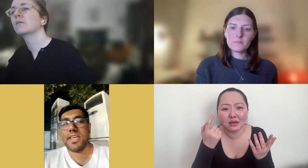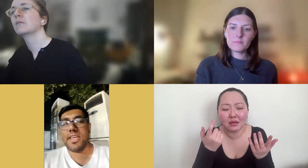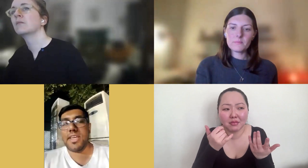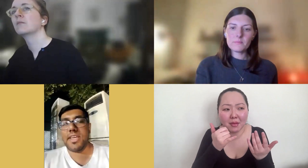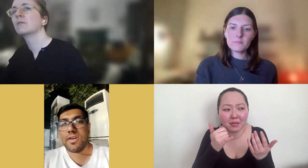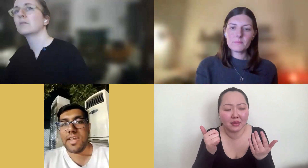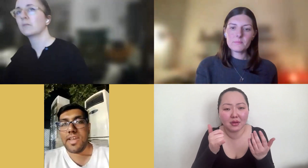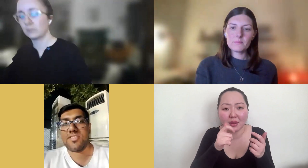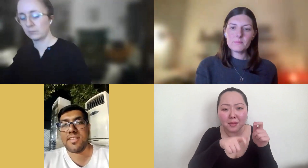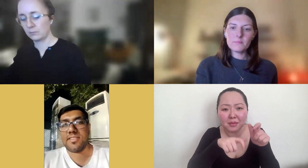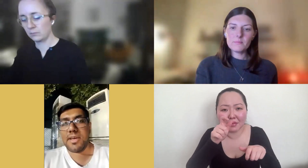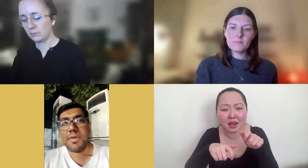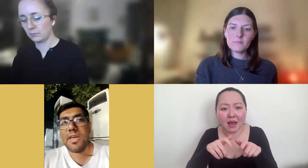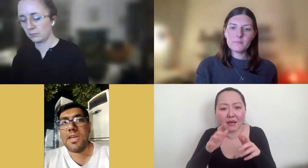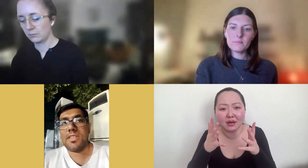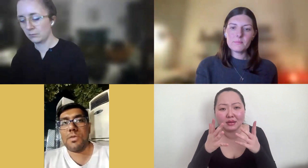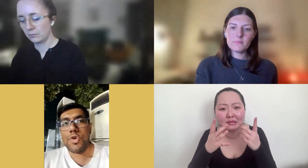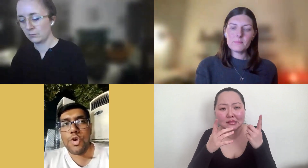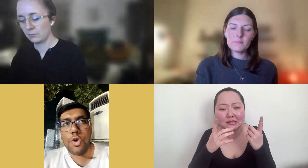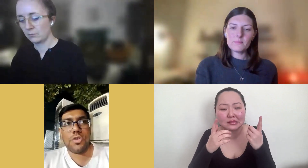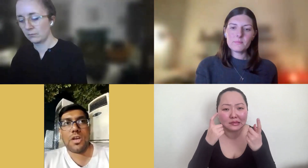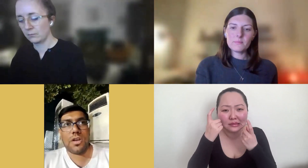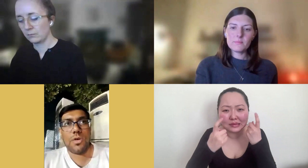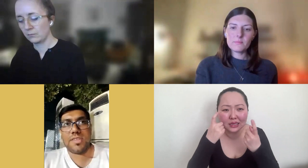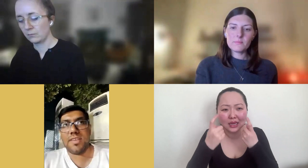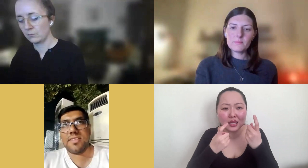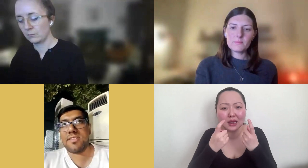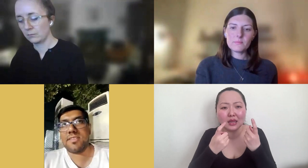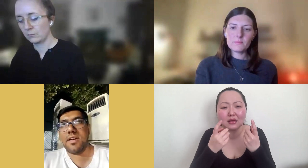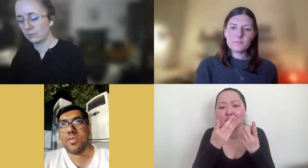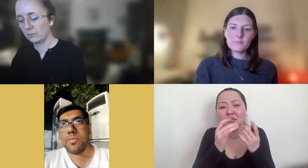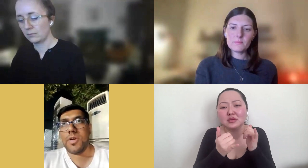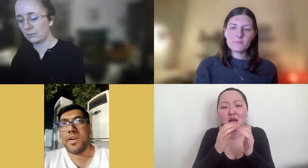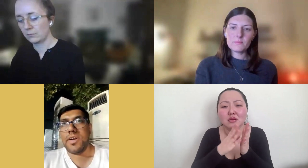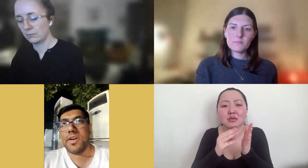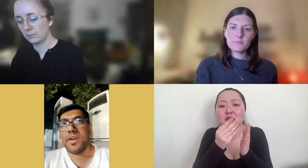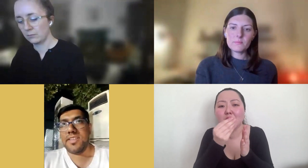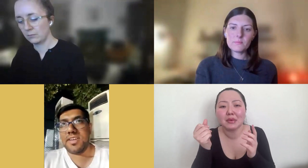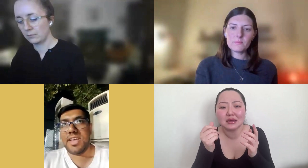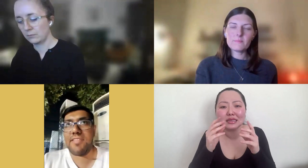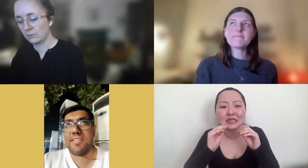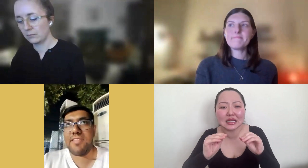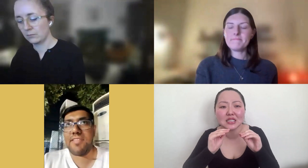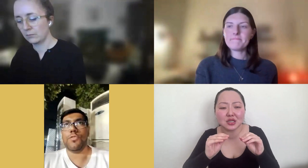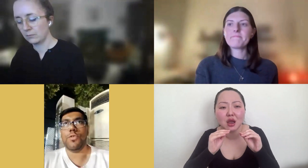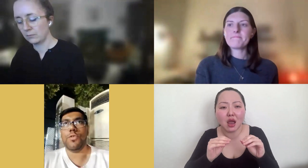they will take the extra step, they will go to the closest Metropolitan city and have access of